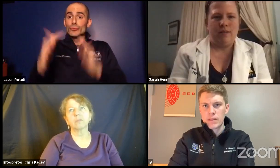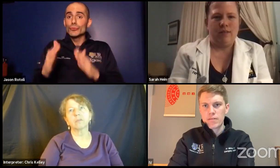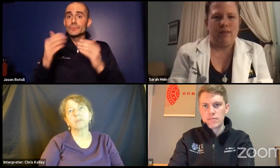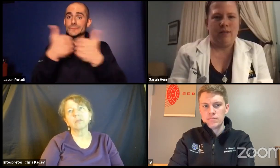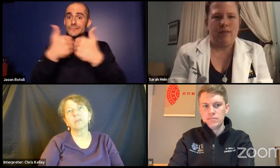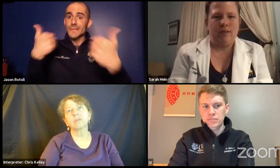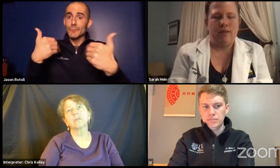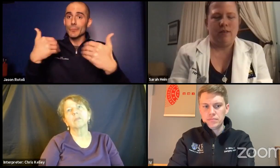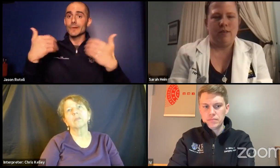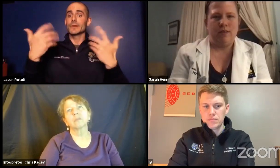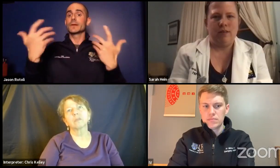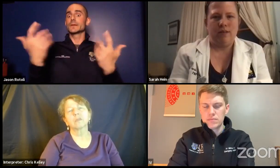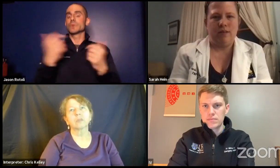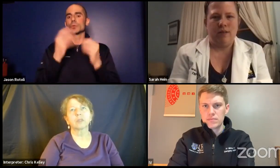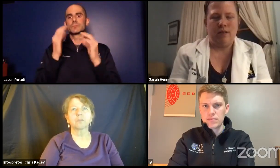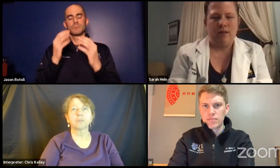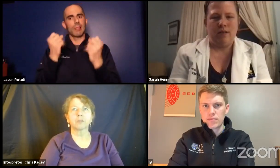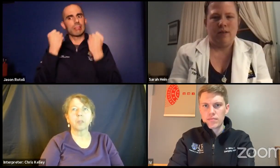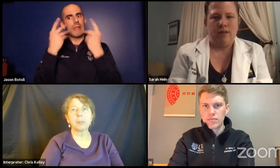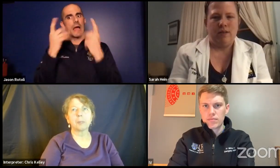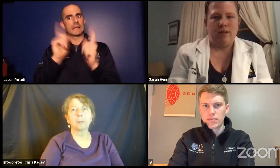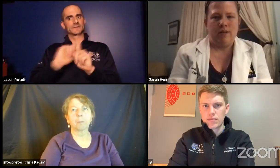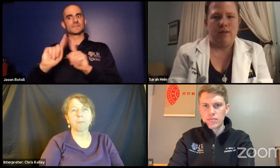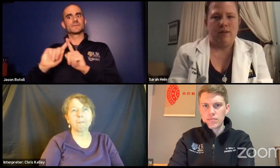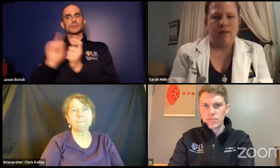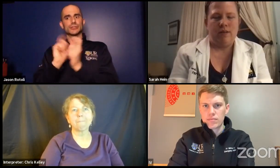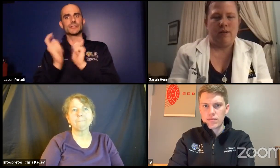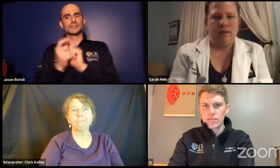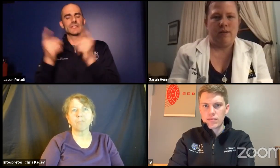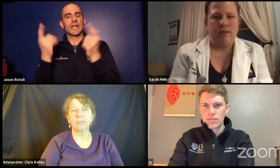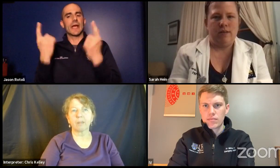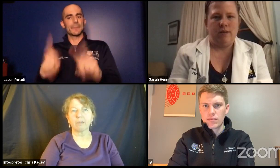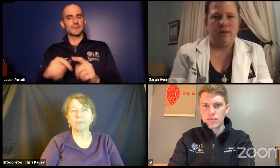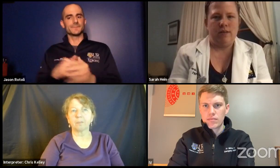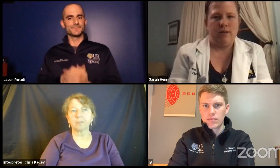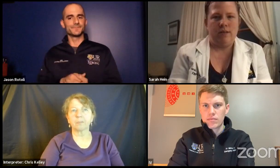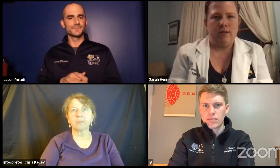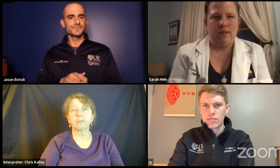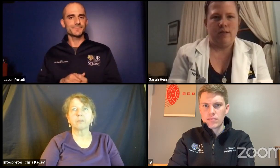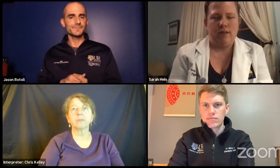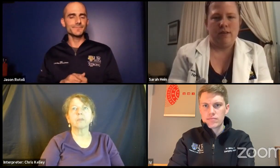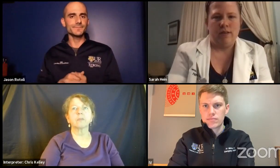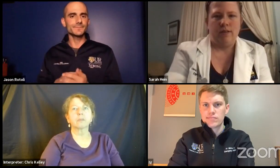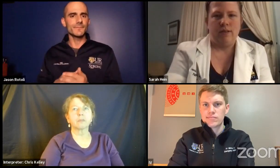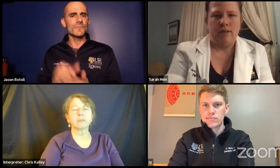you're having a major ailment. Both the emergency room and the urgent care do need to figure